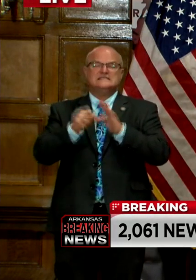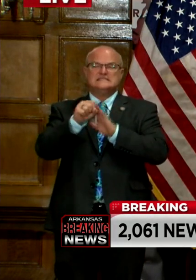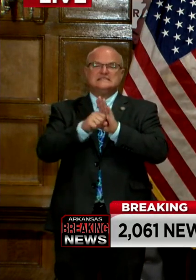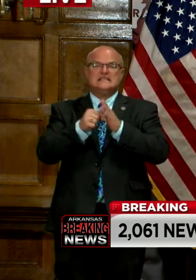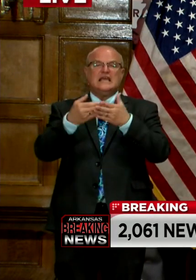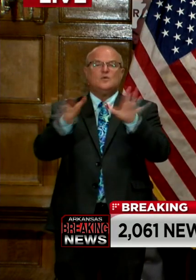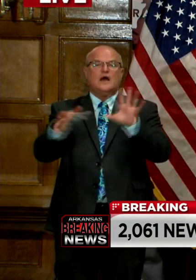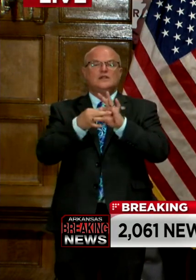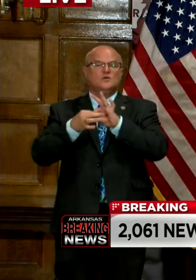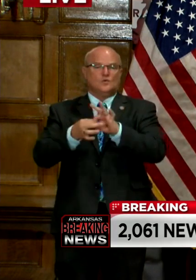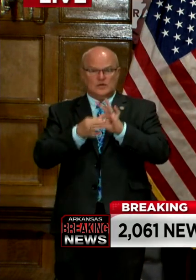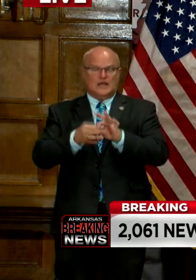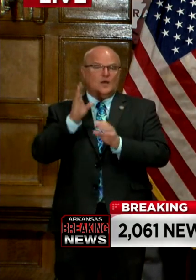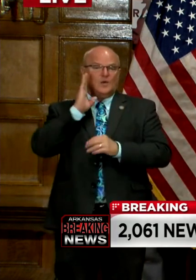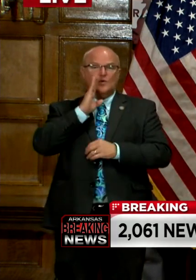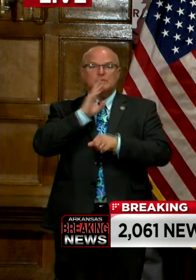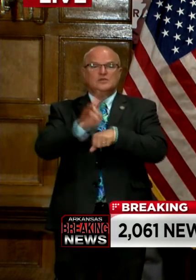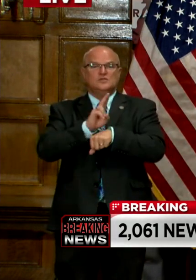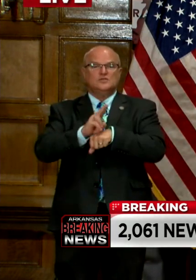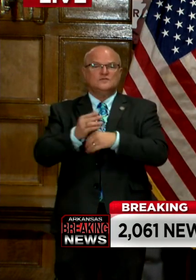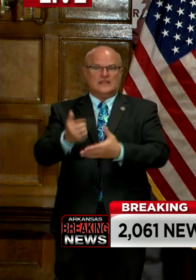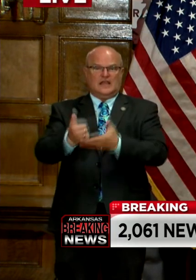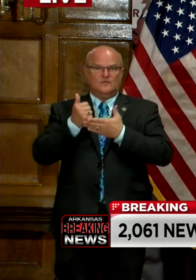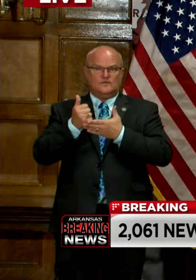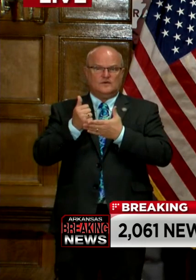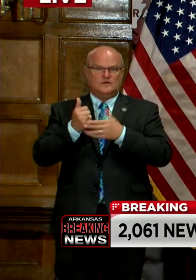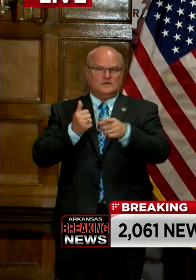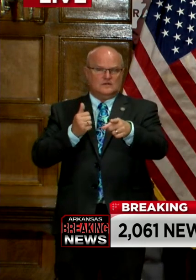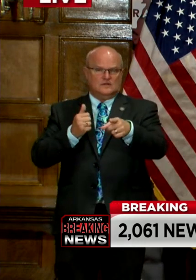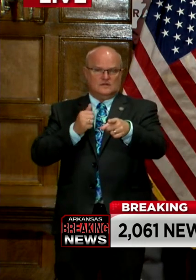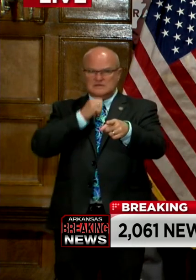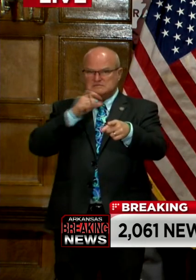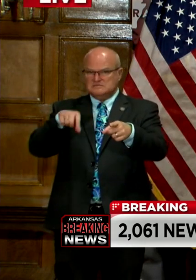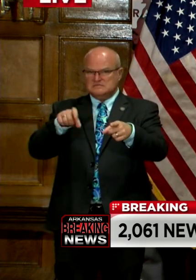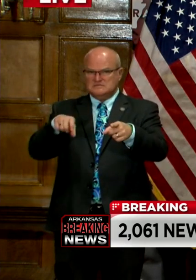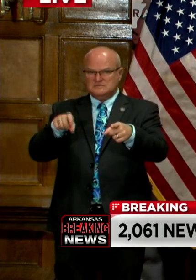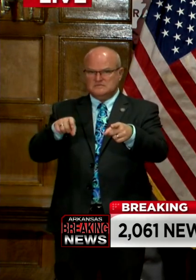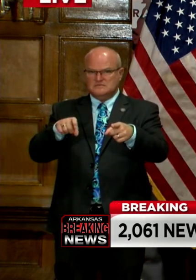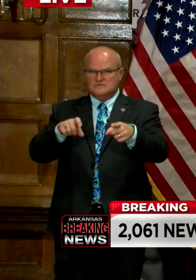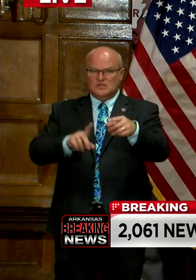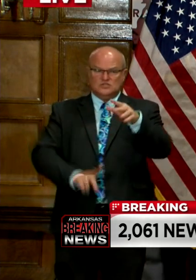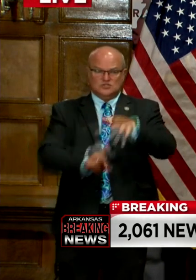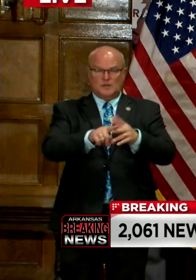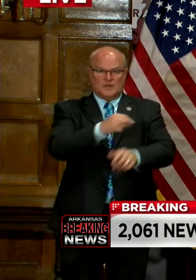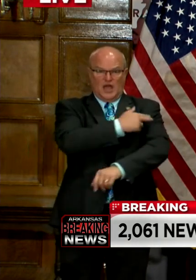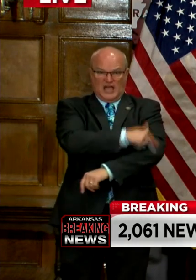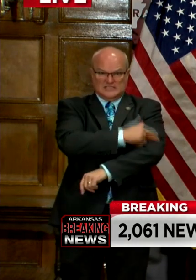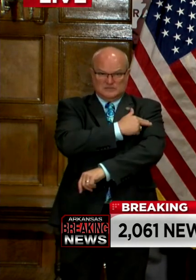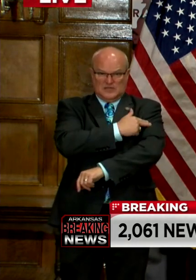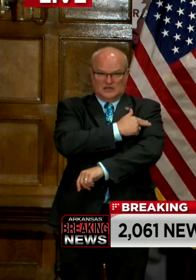CON, THE TRAUMA SYSTEM, BUT THAT'S AS FAR AS WE CAN GO TODAY ON WHERE WE ARE AND HOPEFULLY